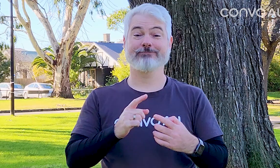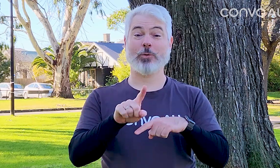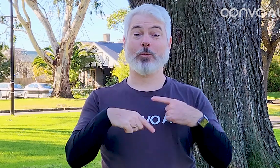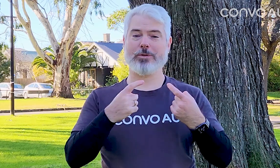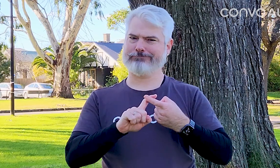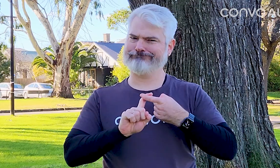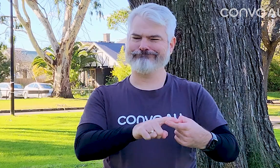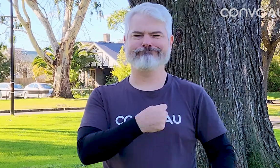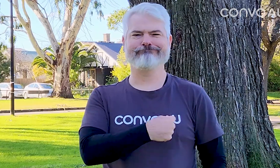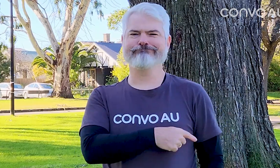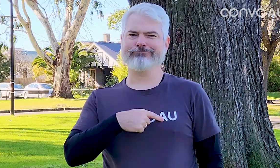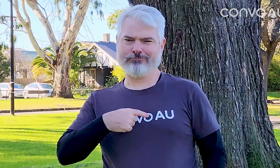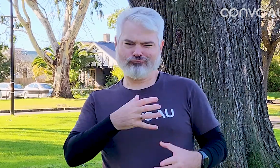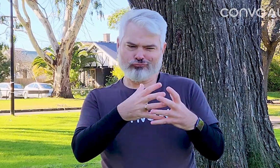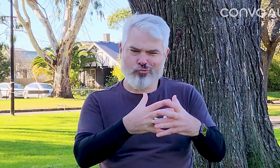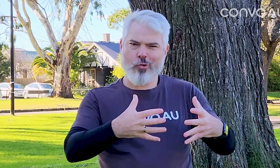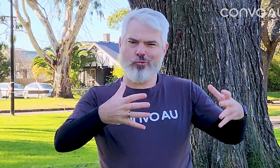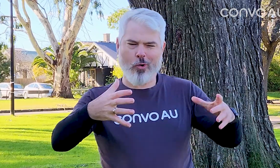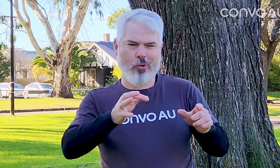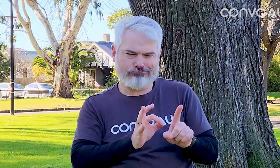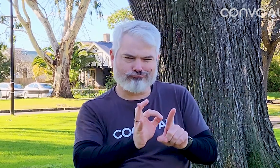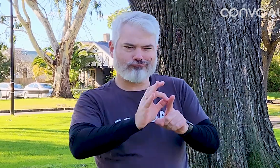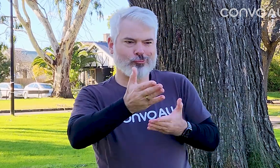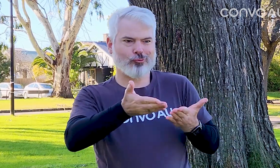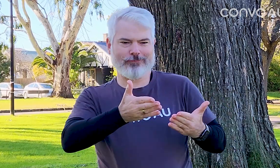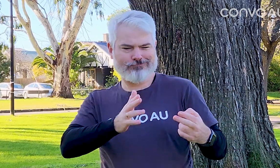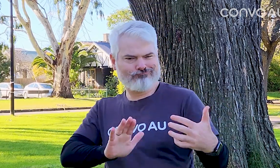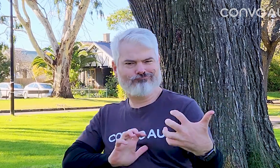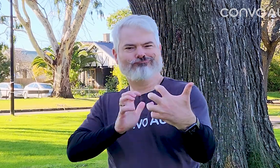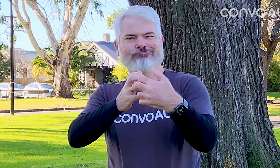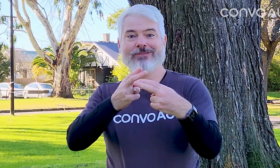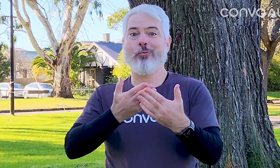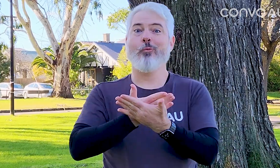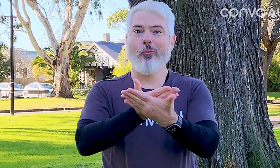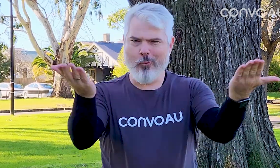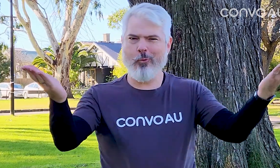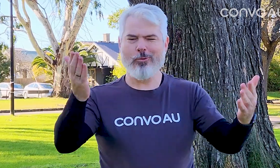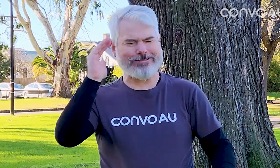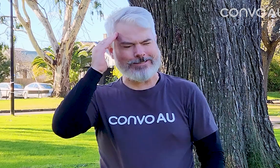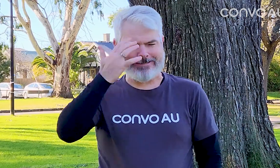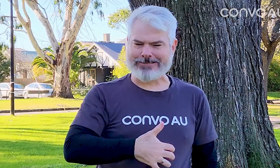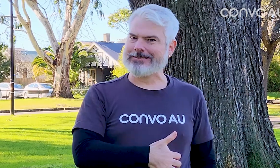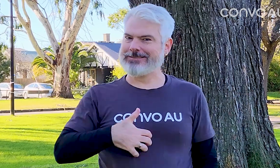We are dedicated to continued growth and are determined to serve you to the best of our ability, consistently meeting your needs and expectations.